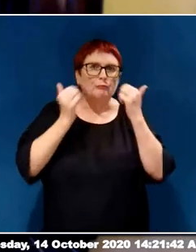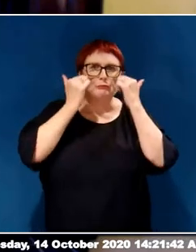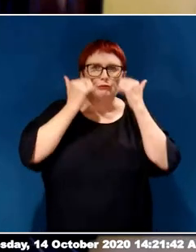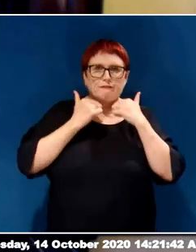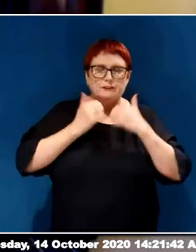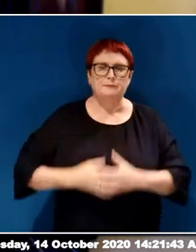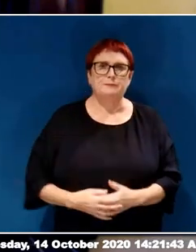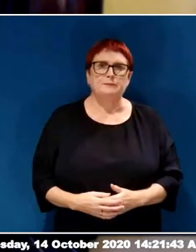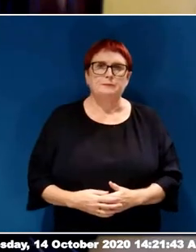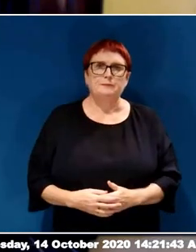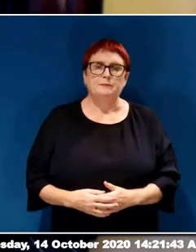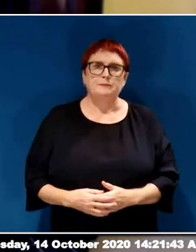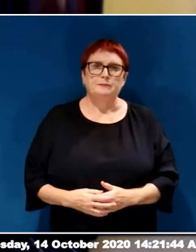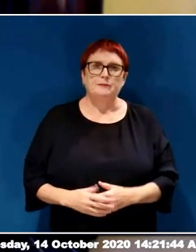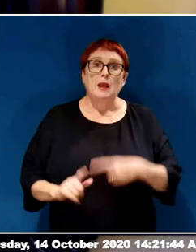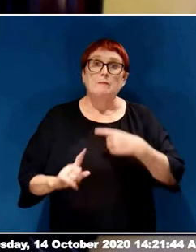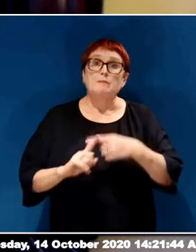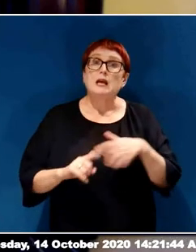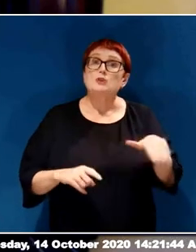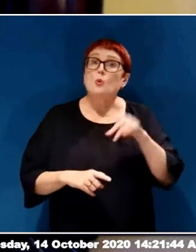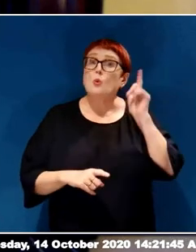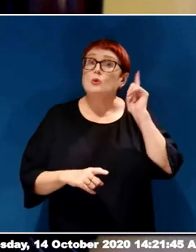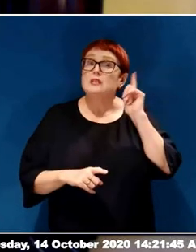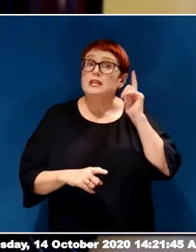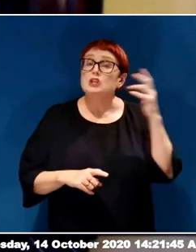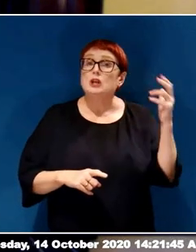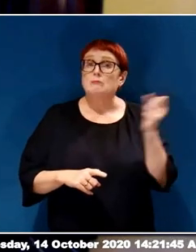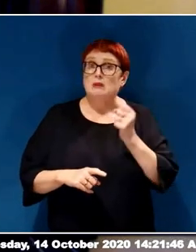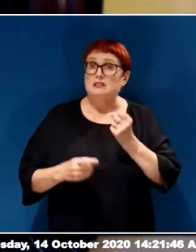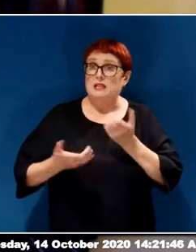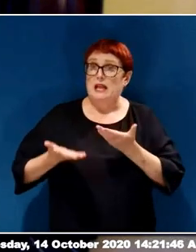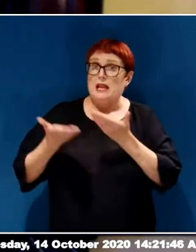claims that that professional learning is linked to the Standards.